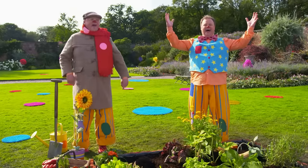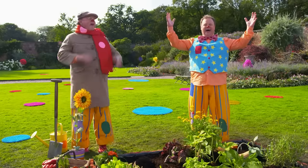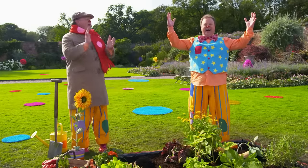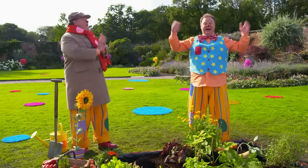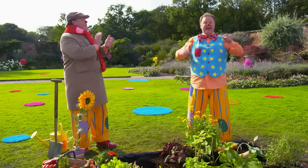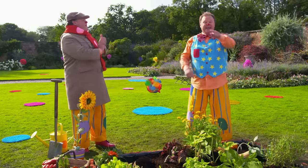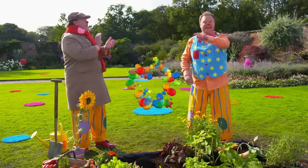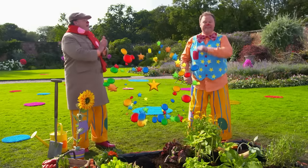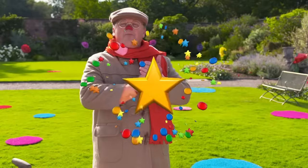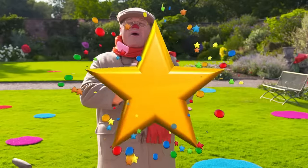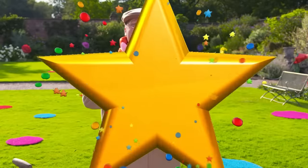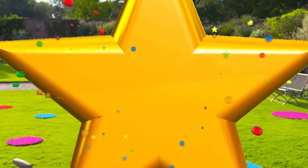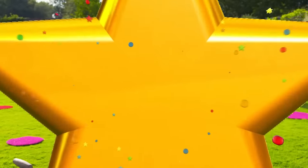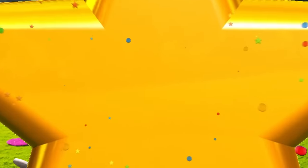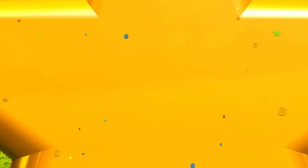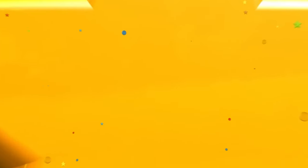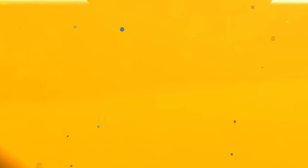oh well done the boy